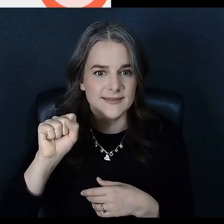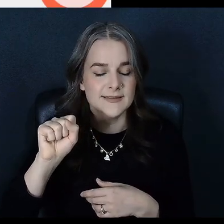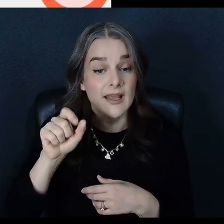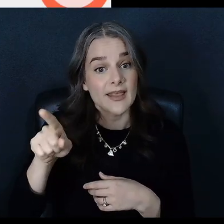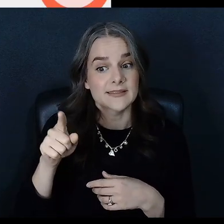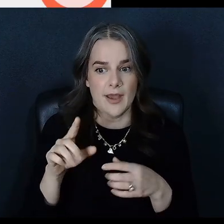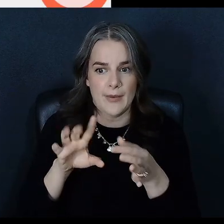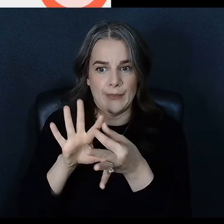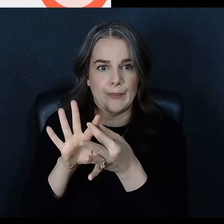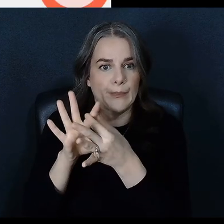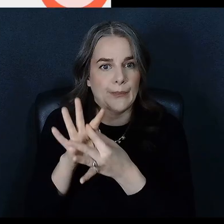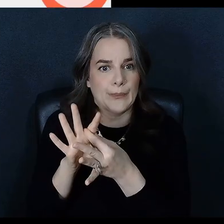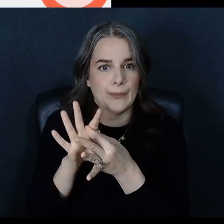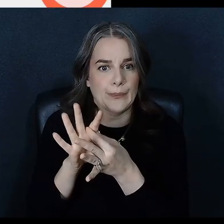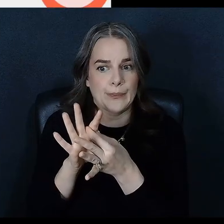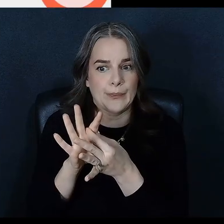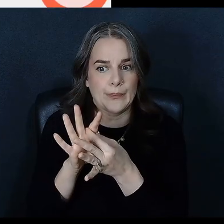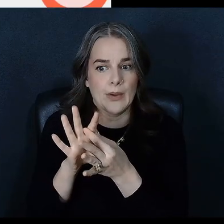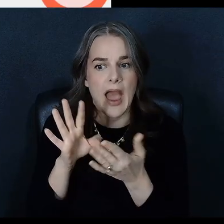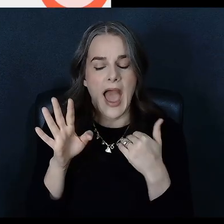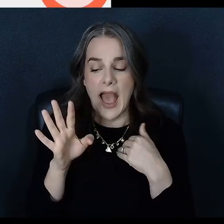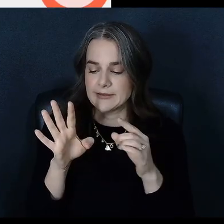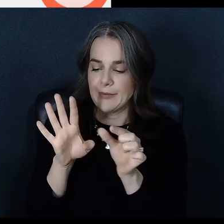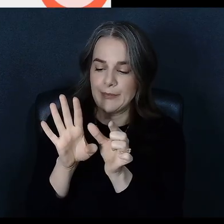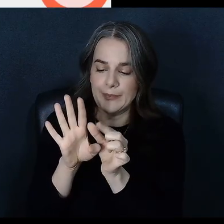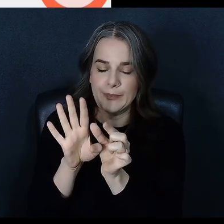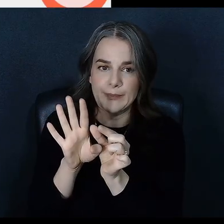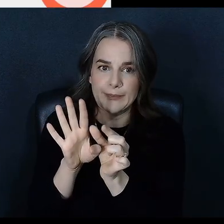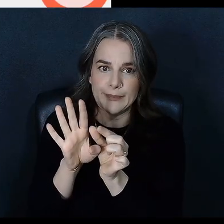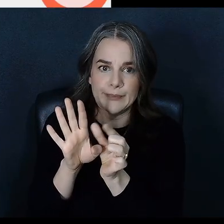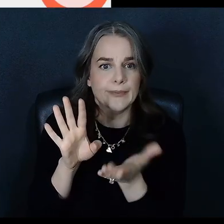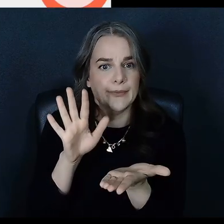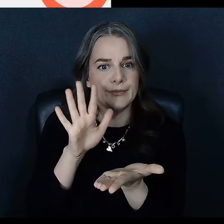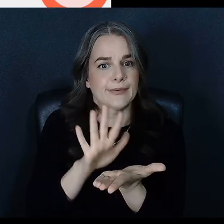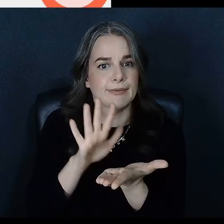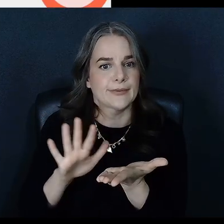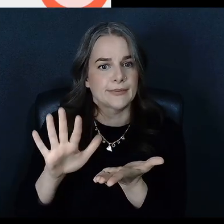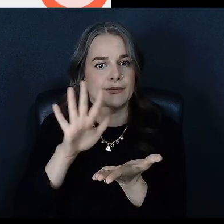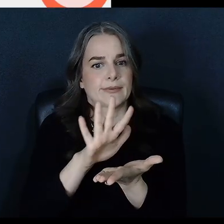So I could slide it on a finger and end up with another pointer option off of that finger.